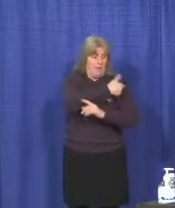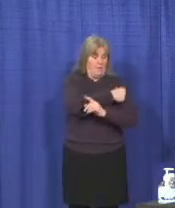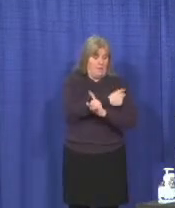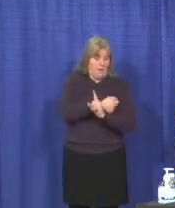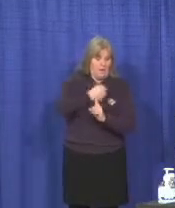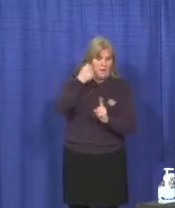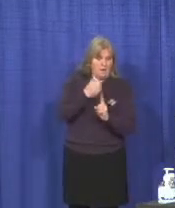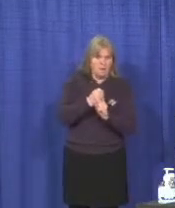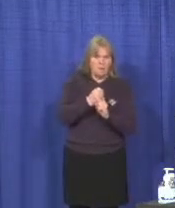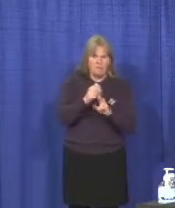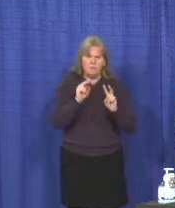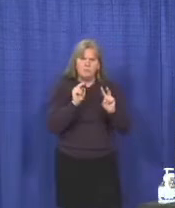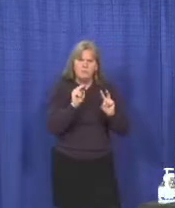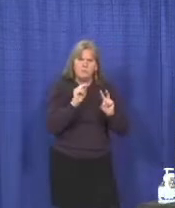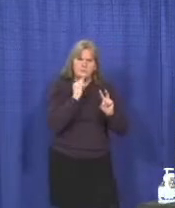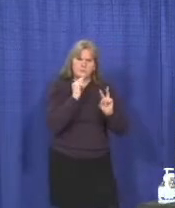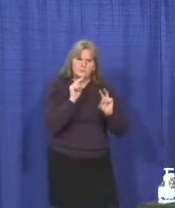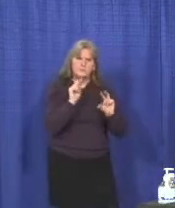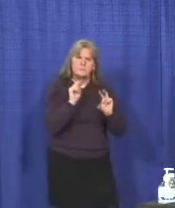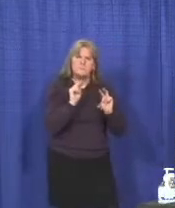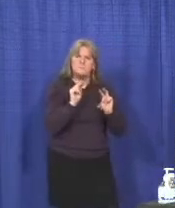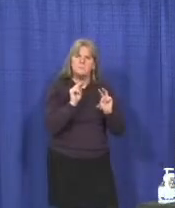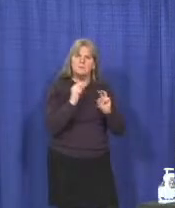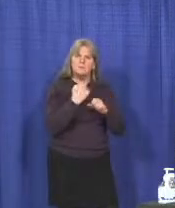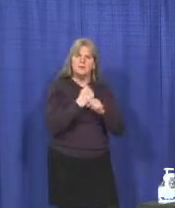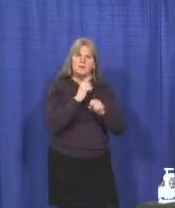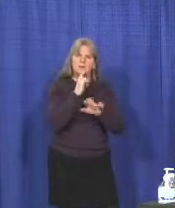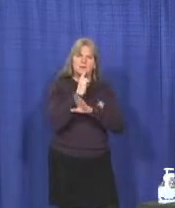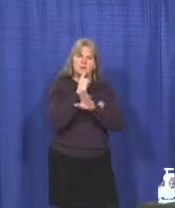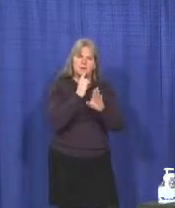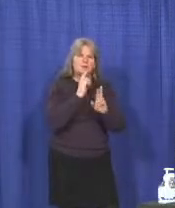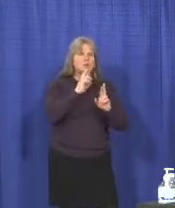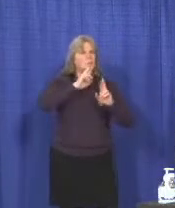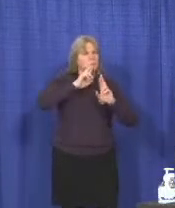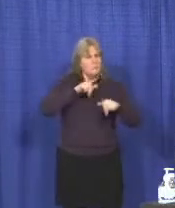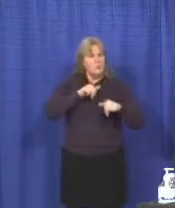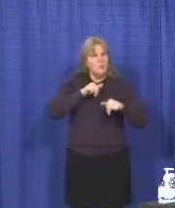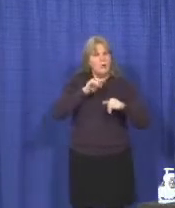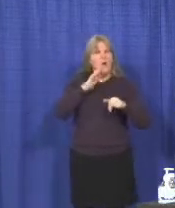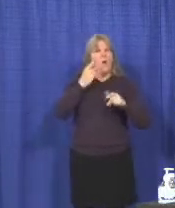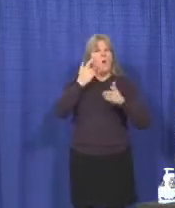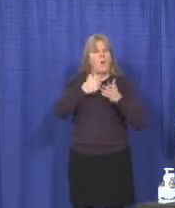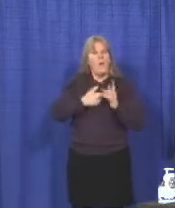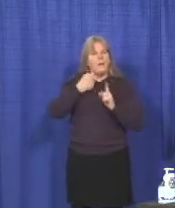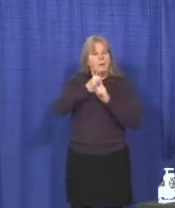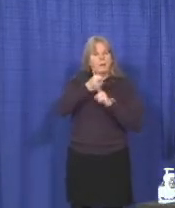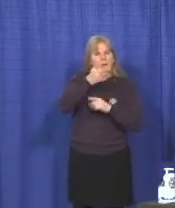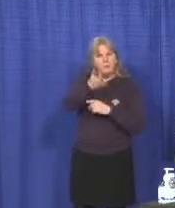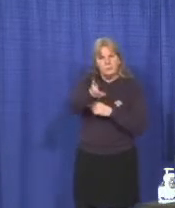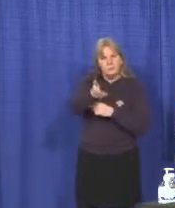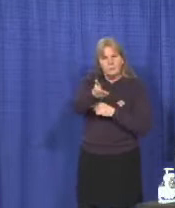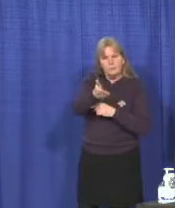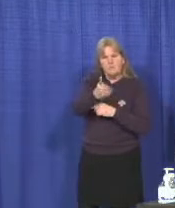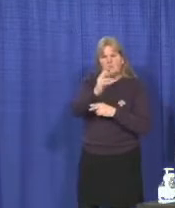events very seriously and we try to ensure people reported vaccine reactions that for them